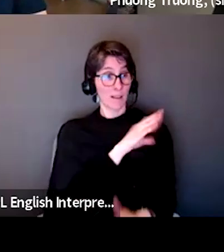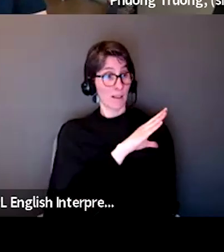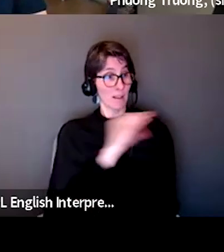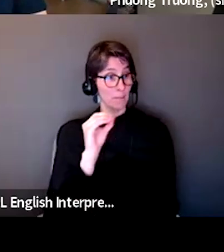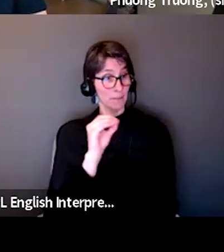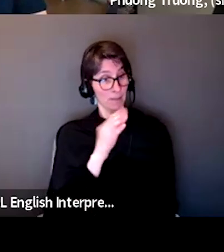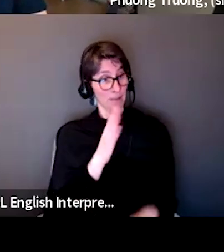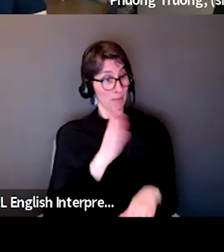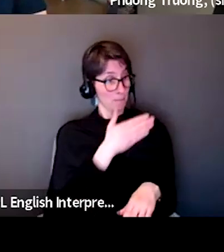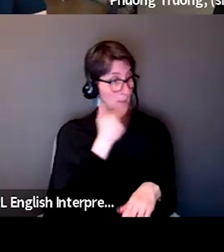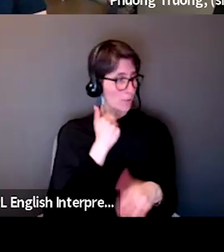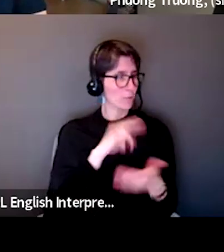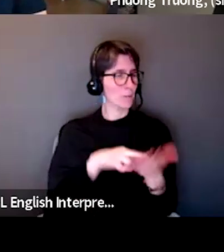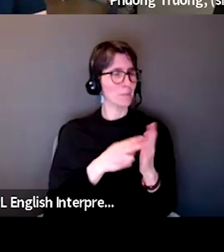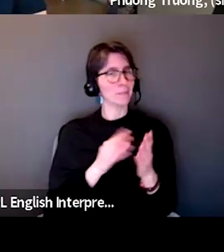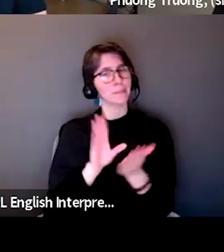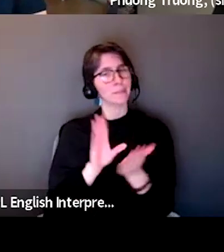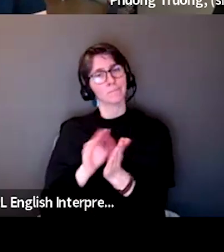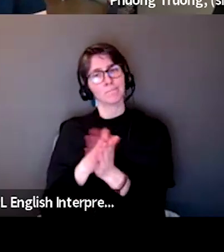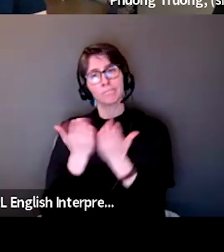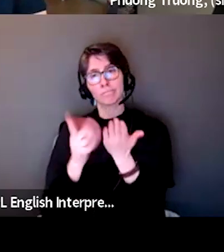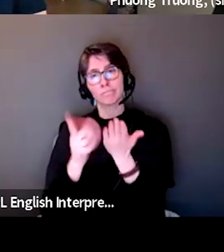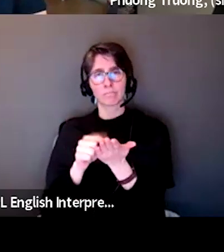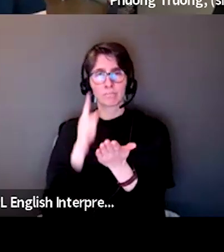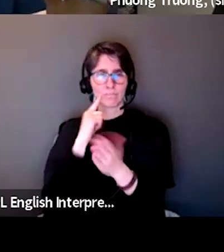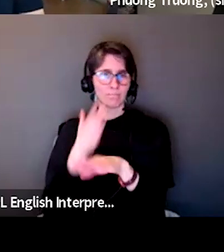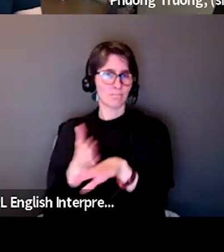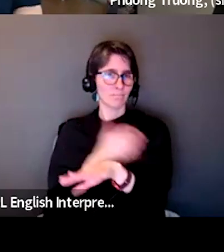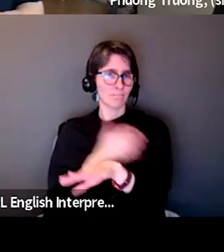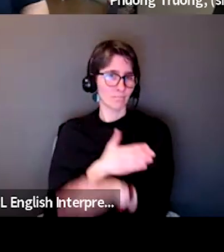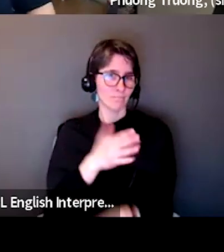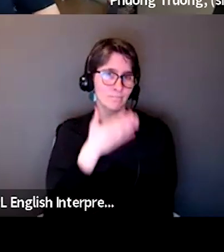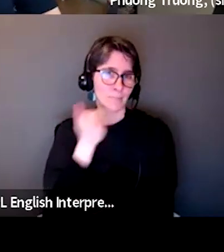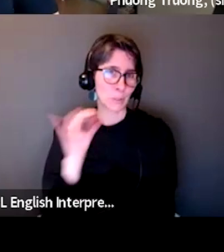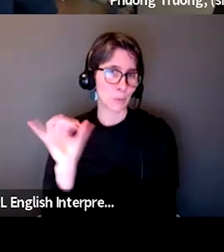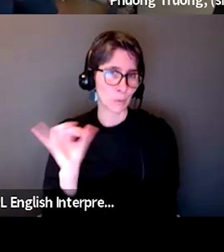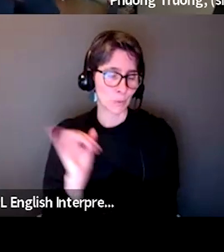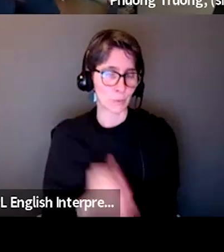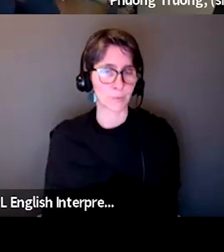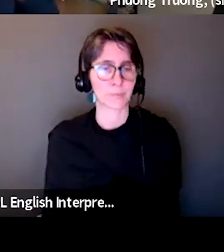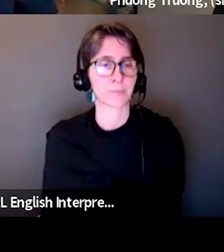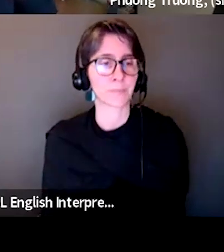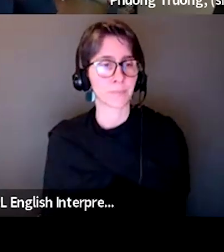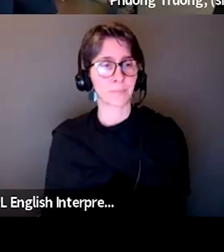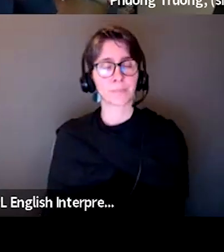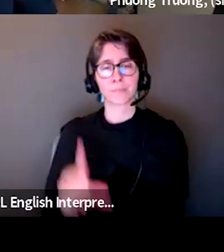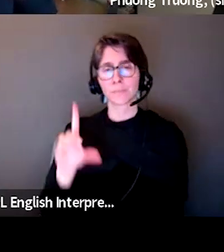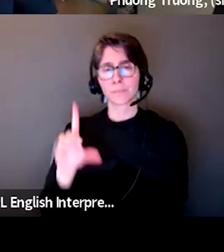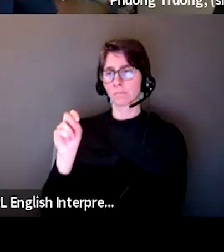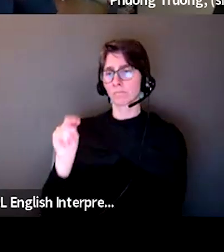Don: Great, thank you. You both touched on the notion of empathy coming from ownership,